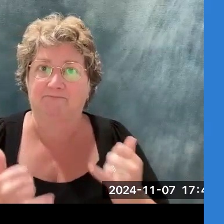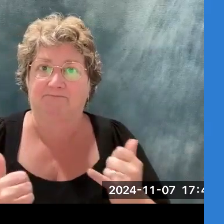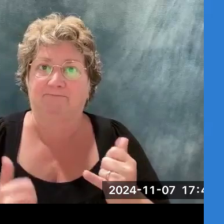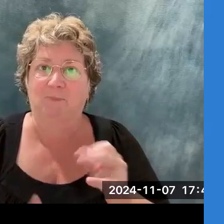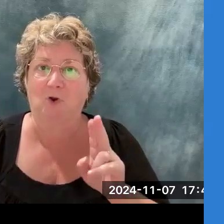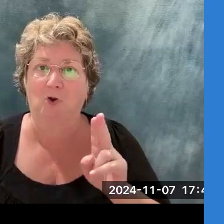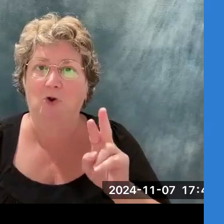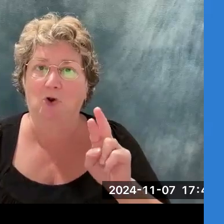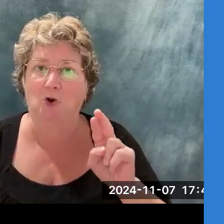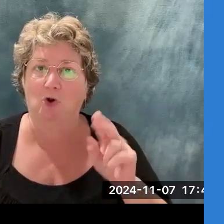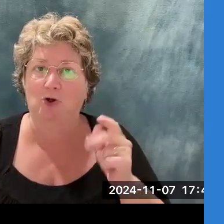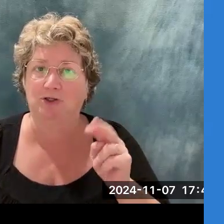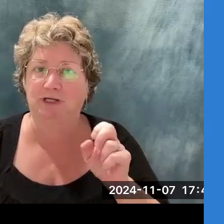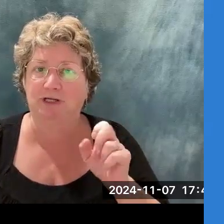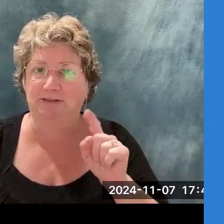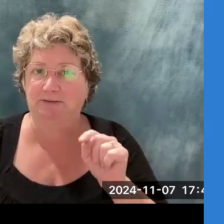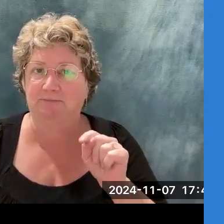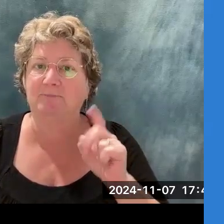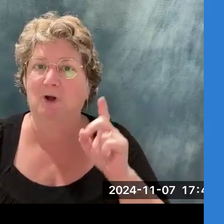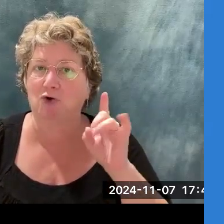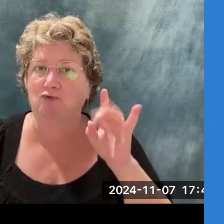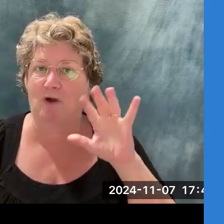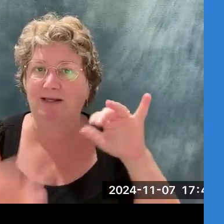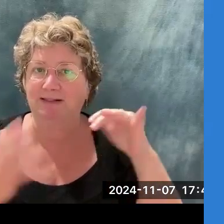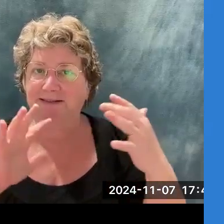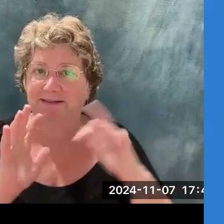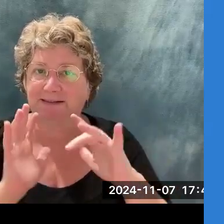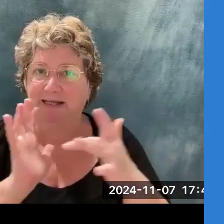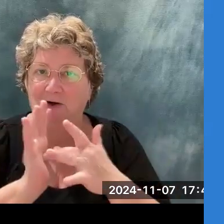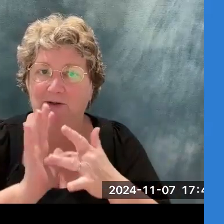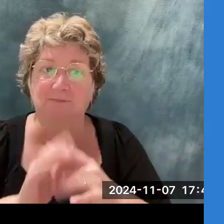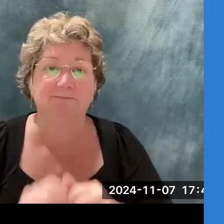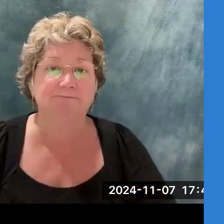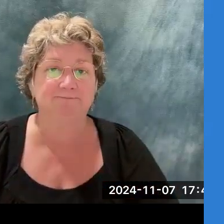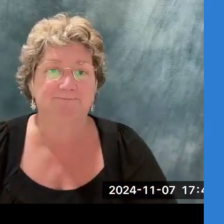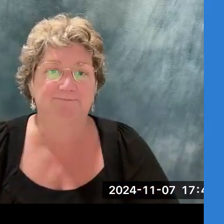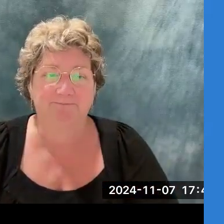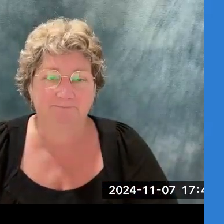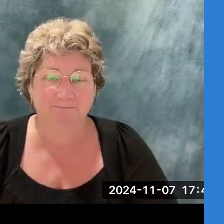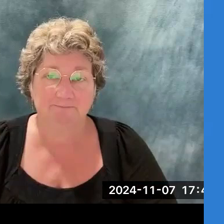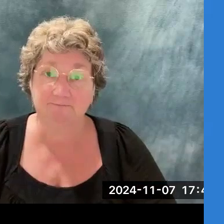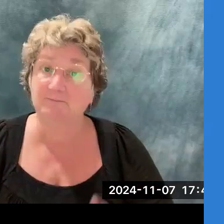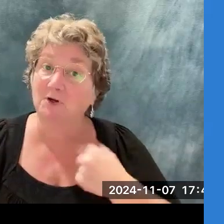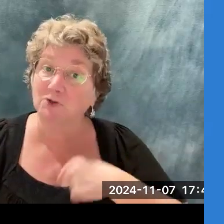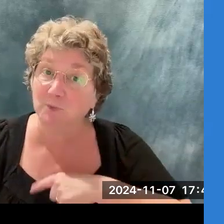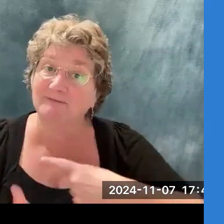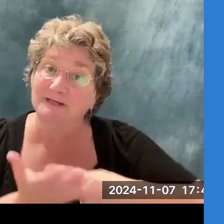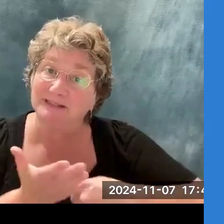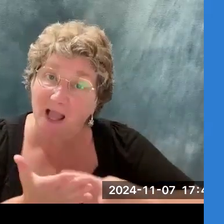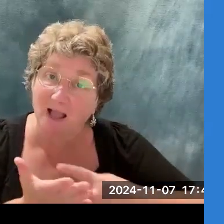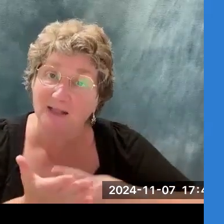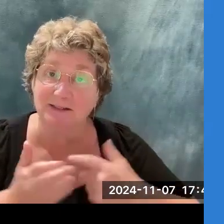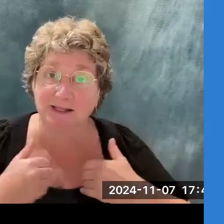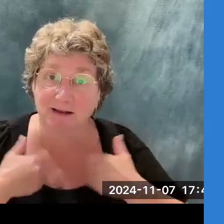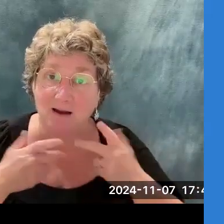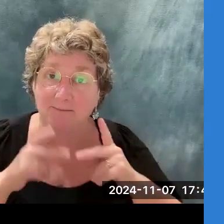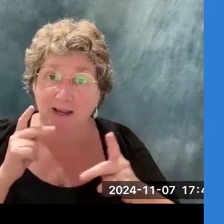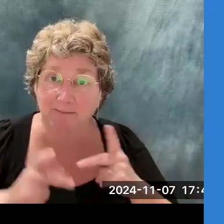So we've talked about the youth, about some things to look out for. We've talked about some of the resources, but it's